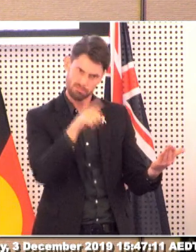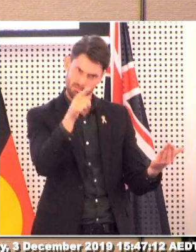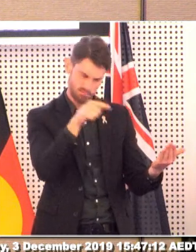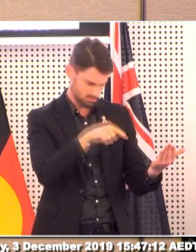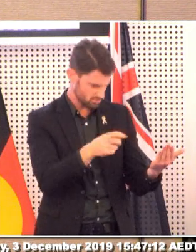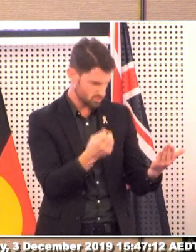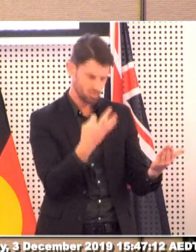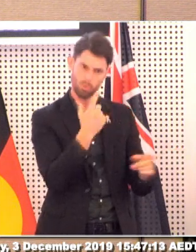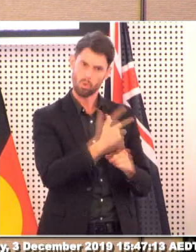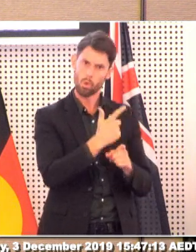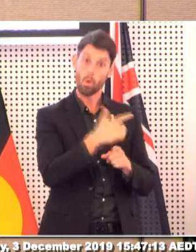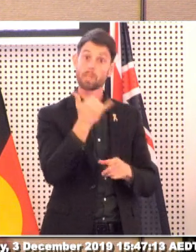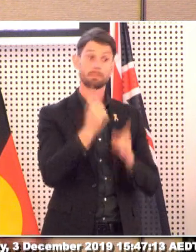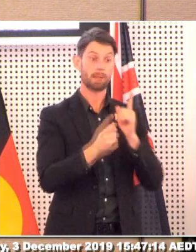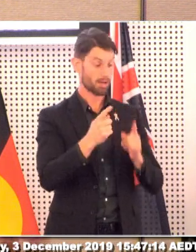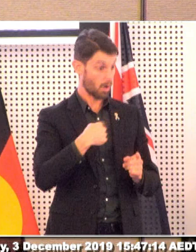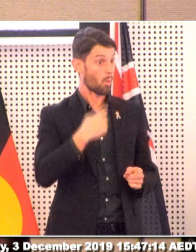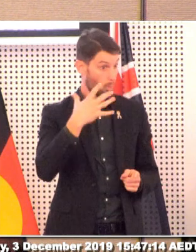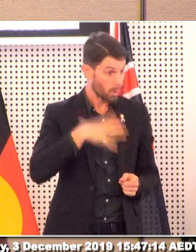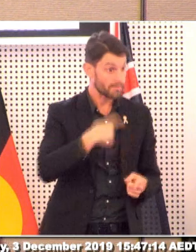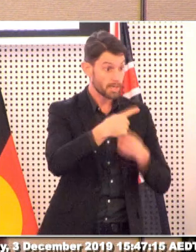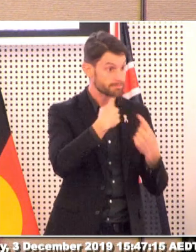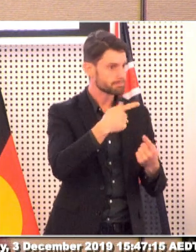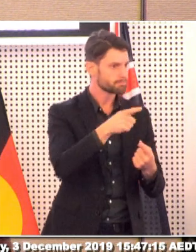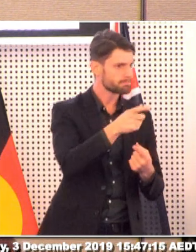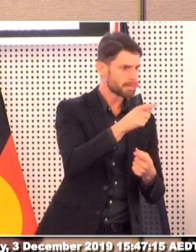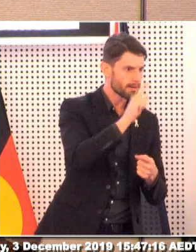reports. Sometimes you’ll find it in the daily notes that someone has mentioned